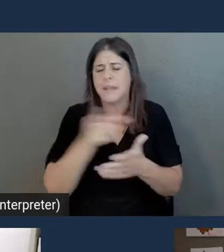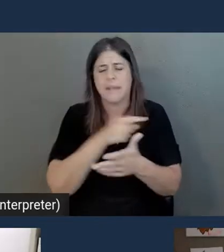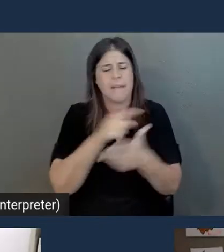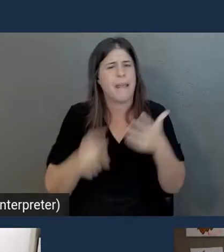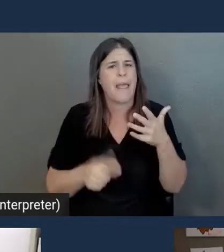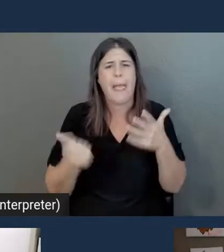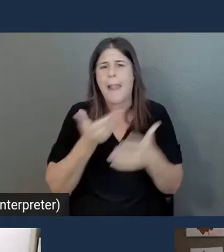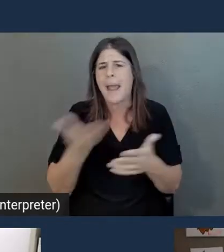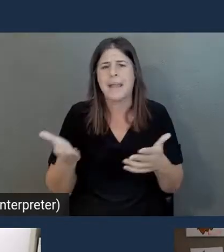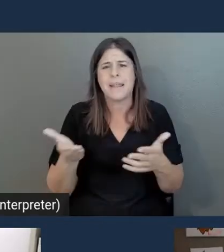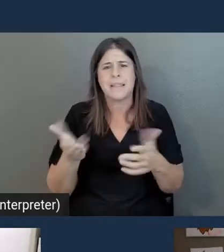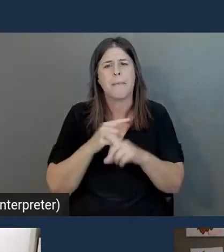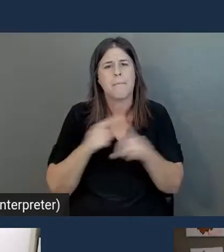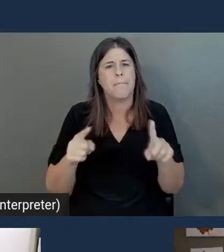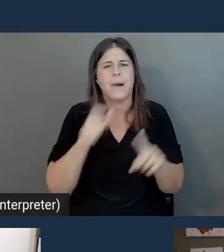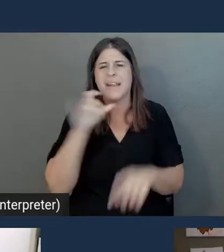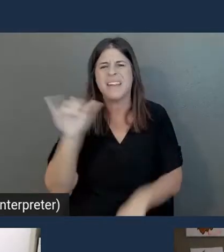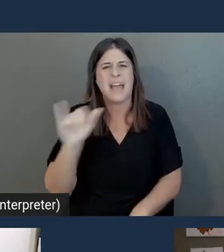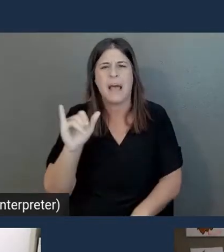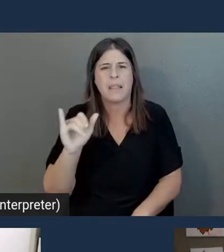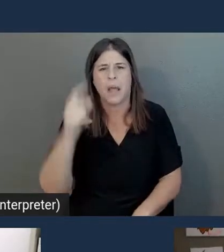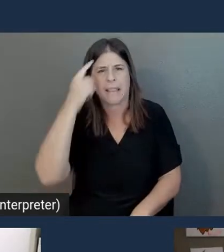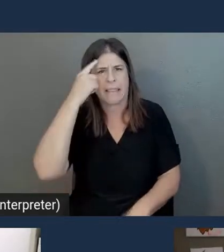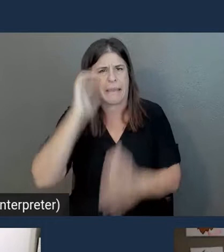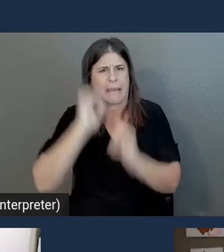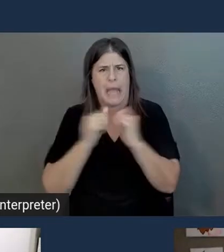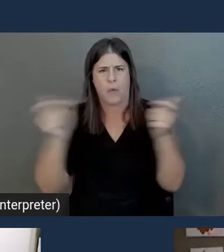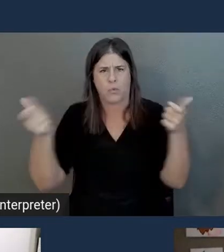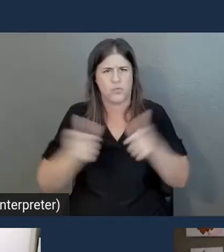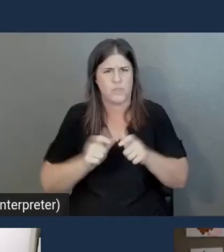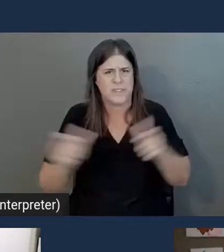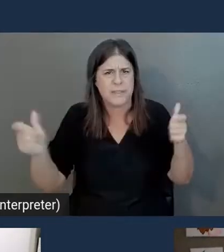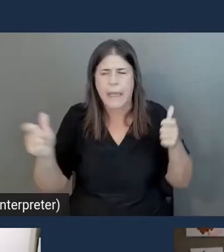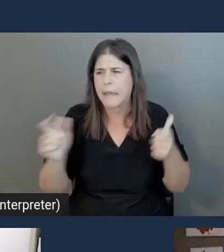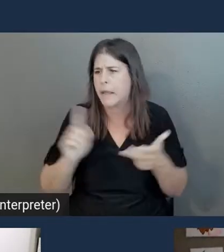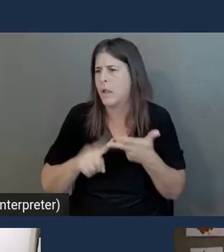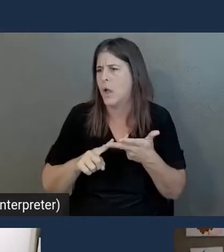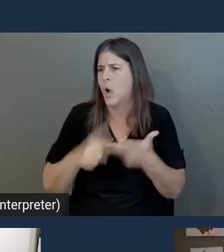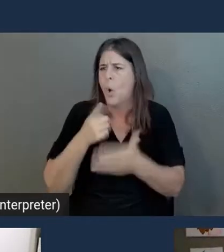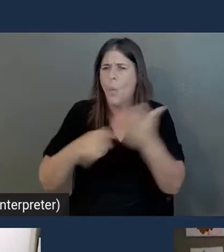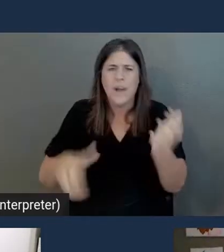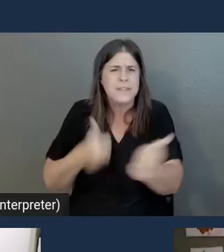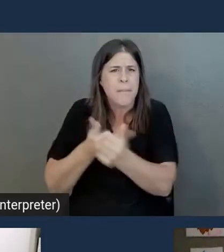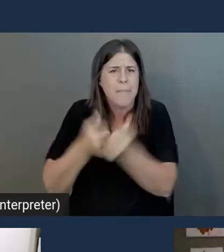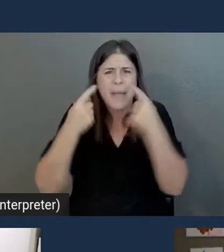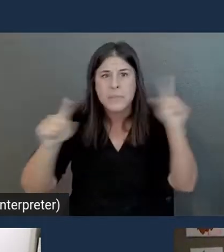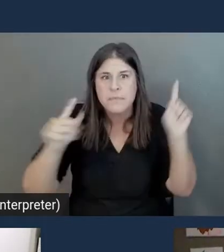but not like thinking how to scale or was the backup successful last night on that.